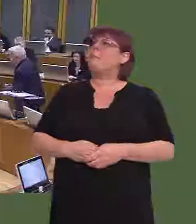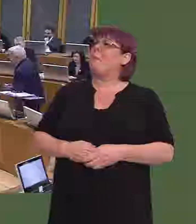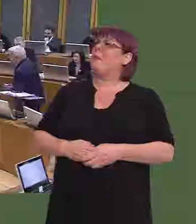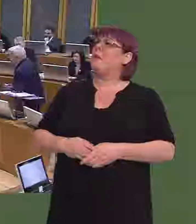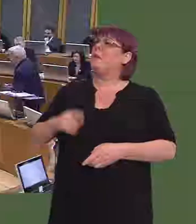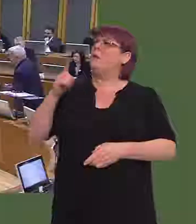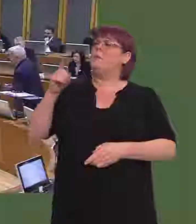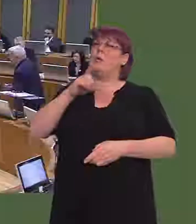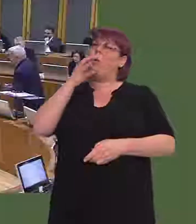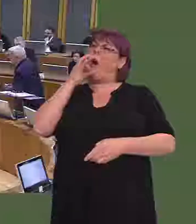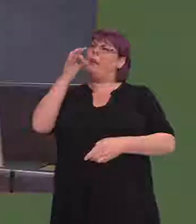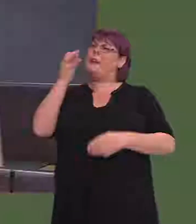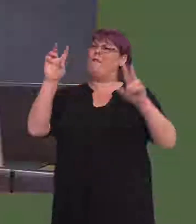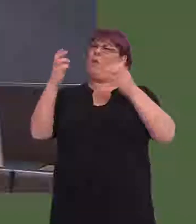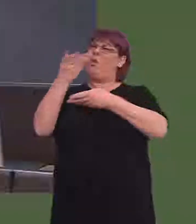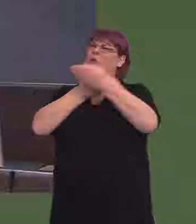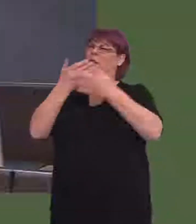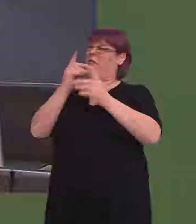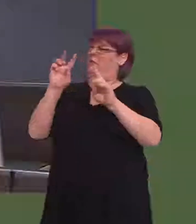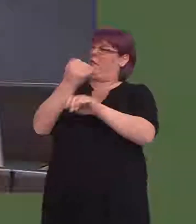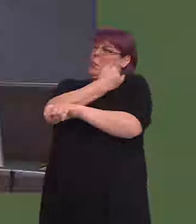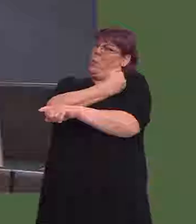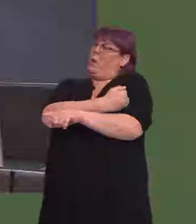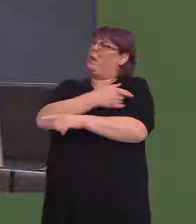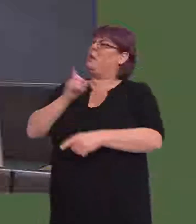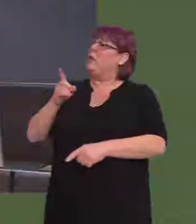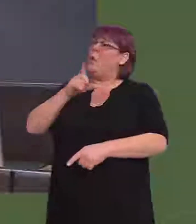Why don't you go for the strongest option of demanding a veto?